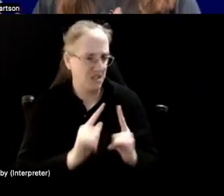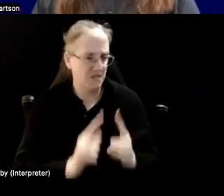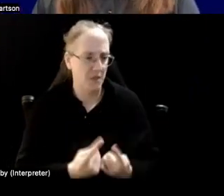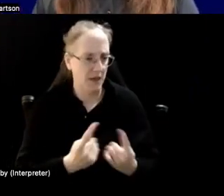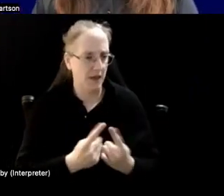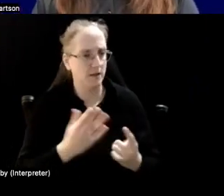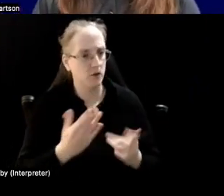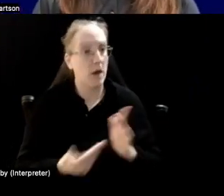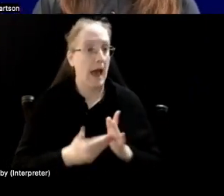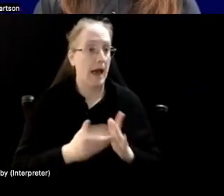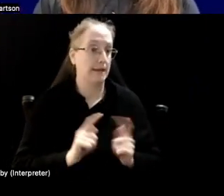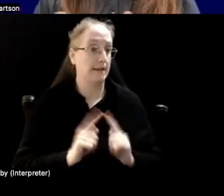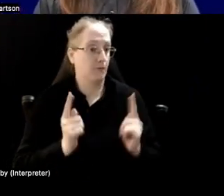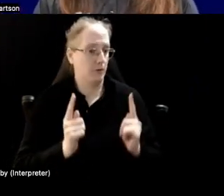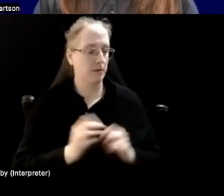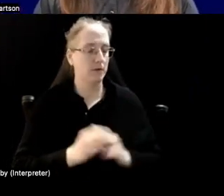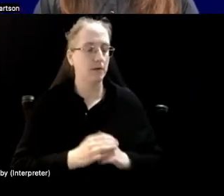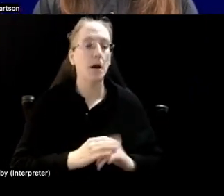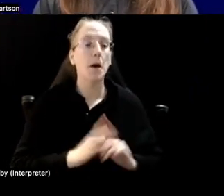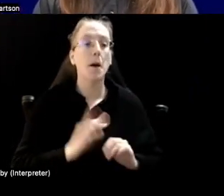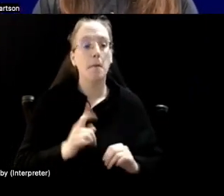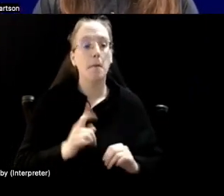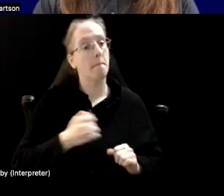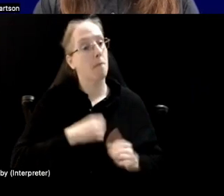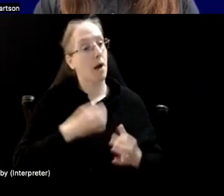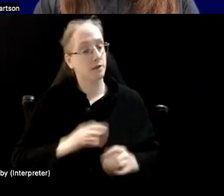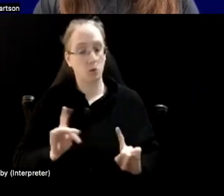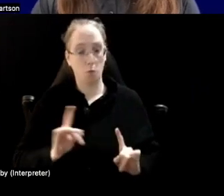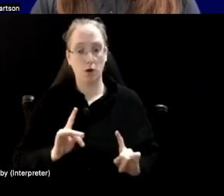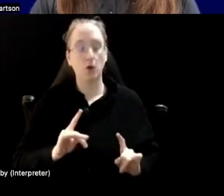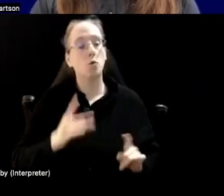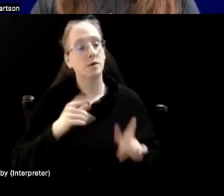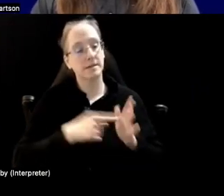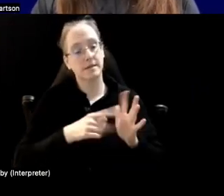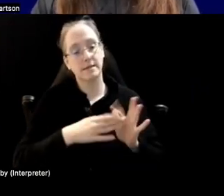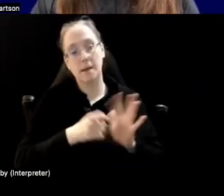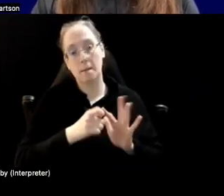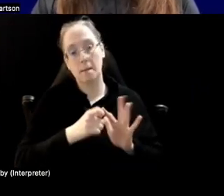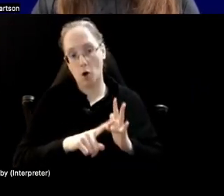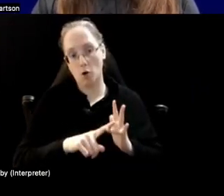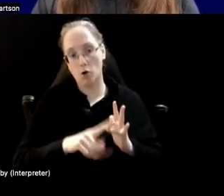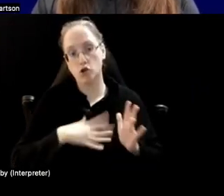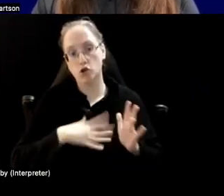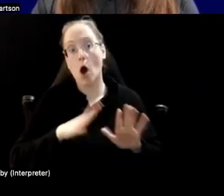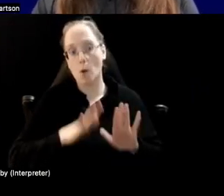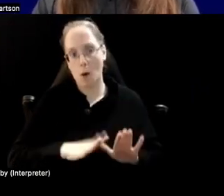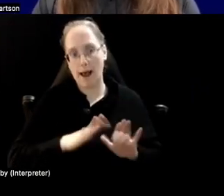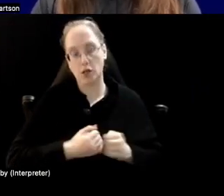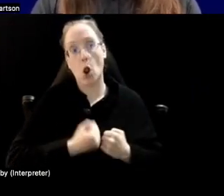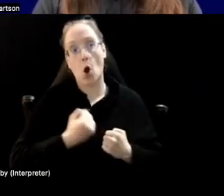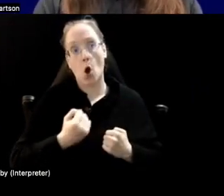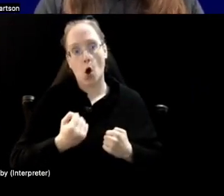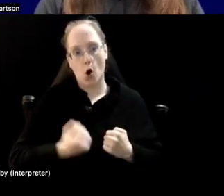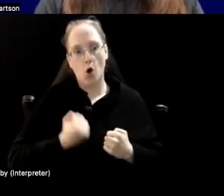In this particular situation I decide to change the tempo and I wait a really long time before